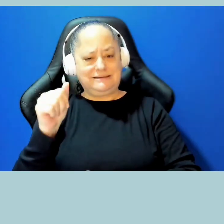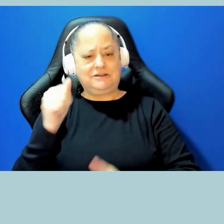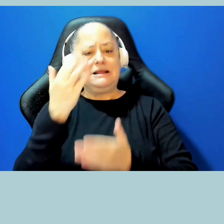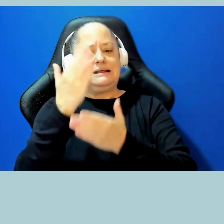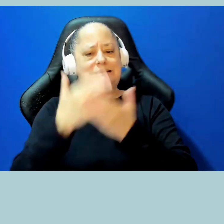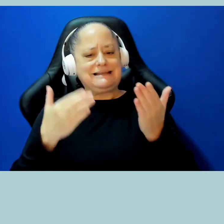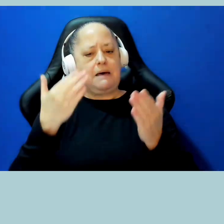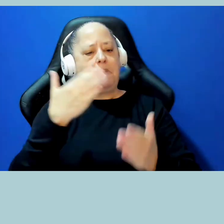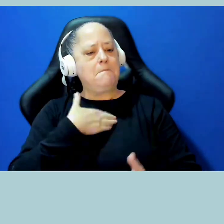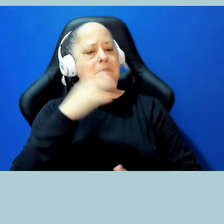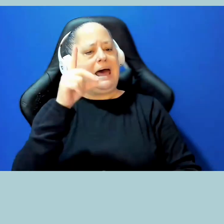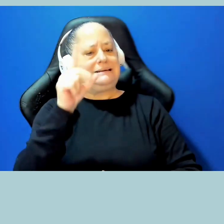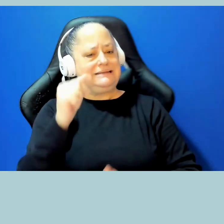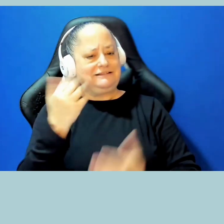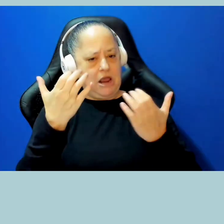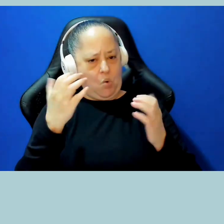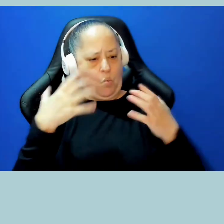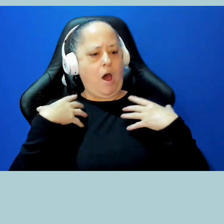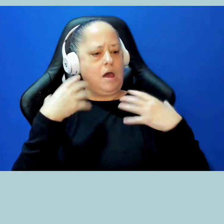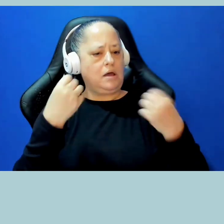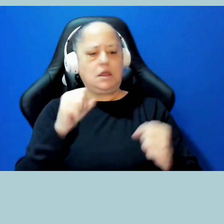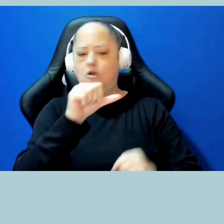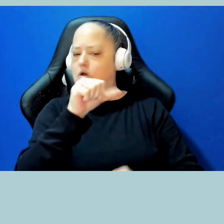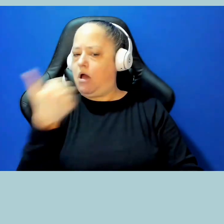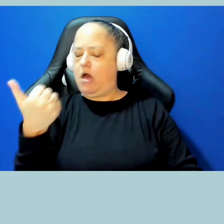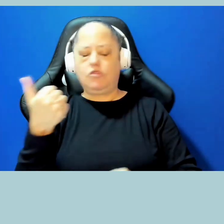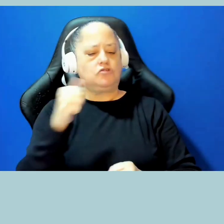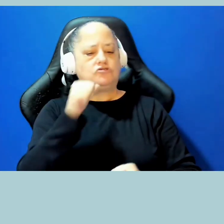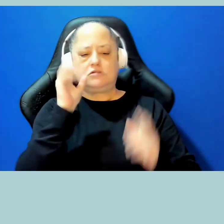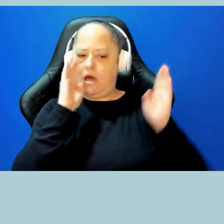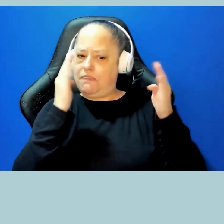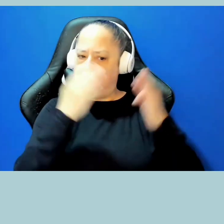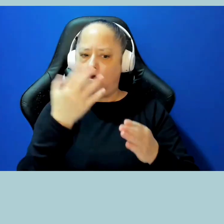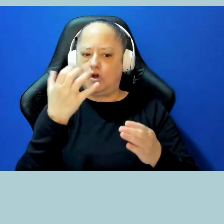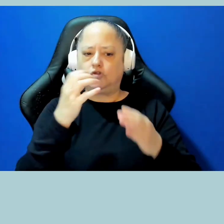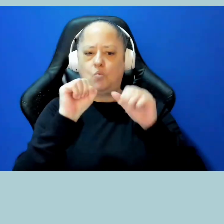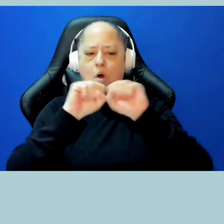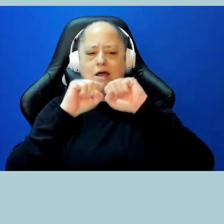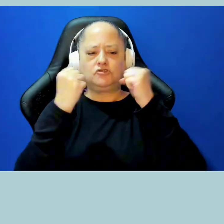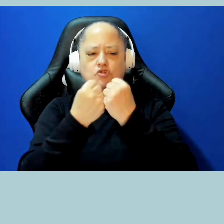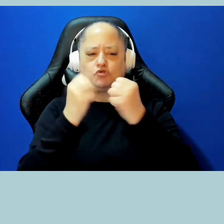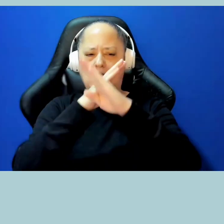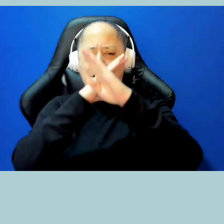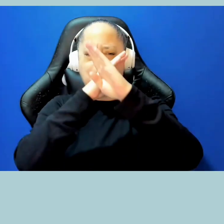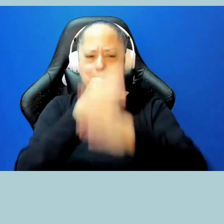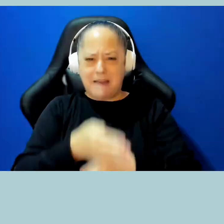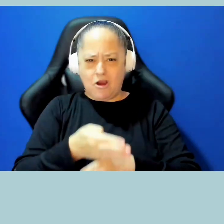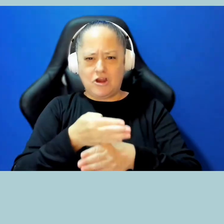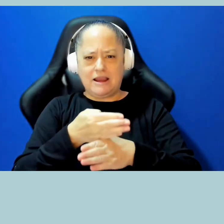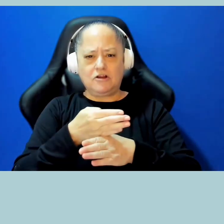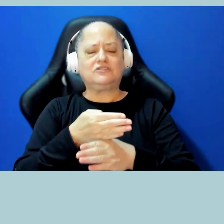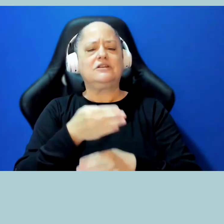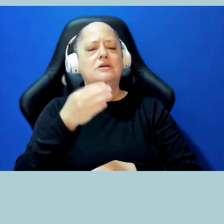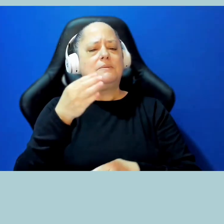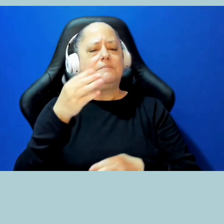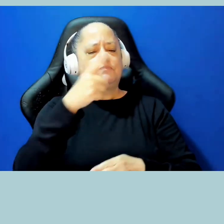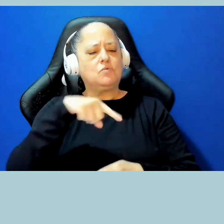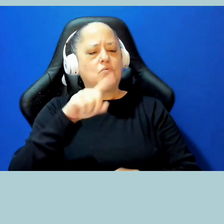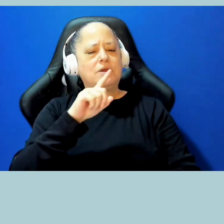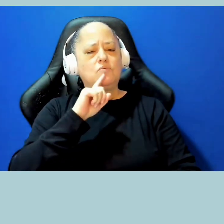Others, that's not the focus for me. I want society to remove the barriers that get in my way. So that's why we really wanted to focus on